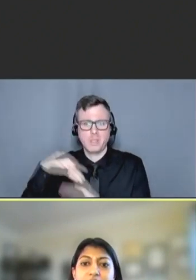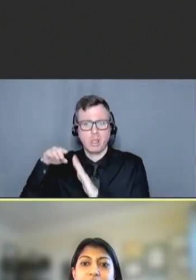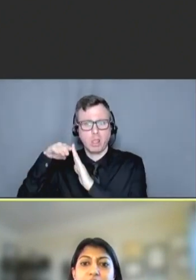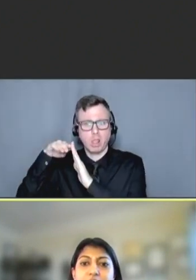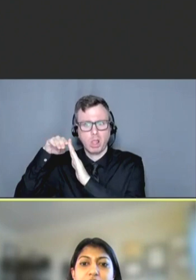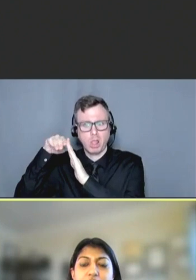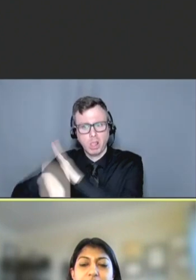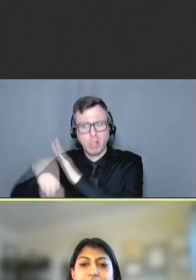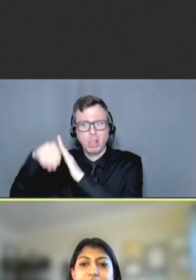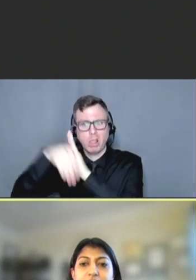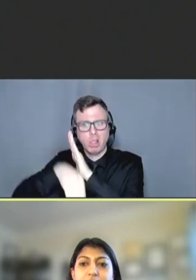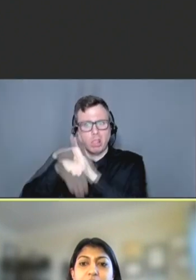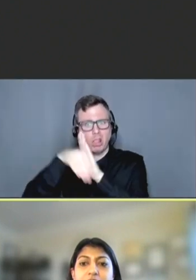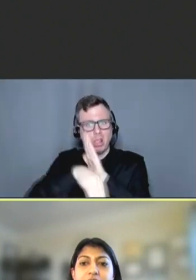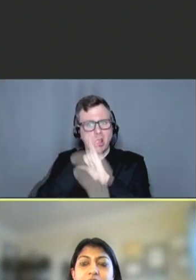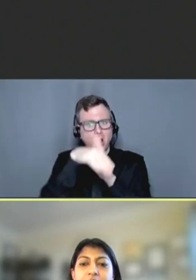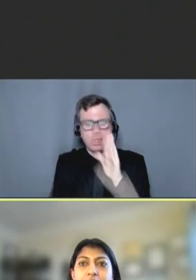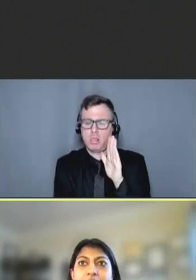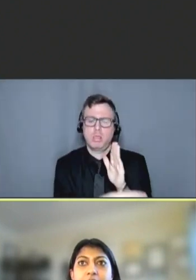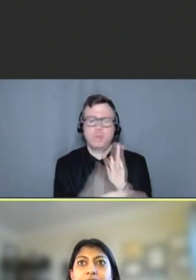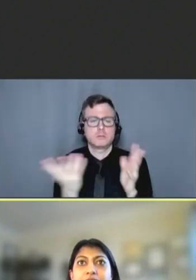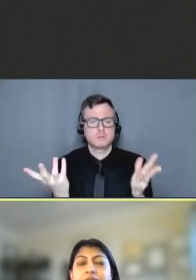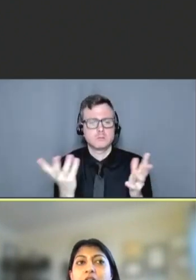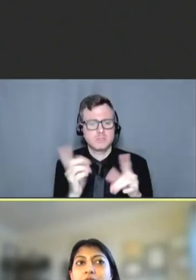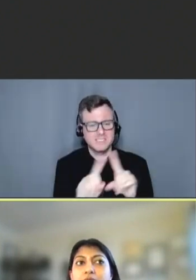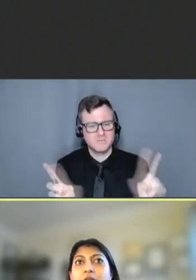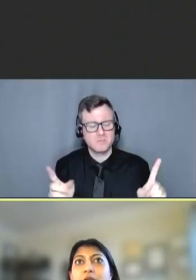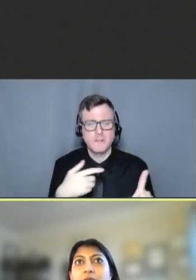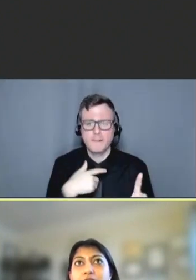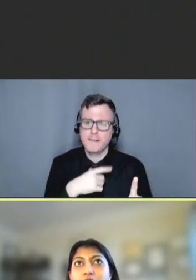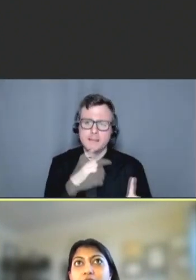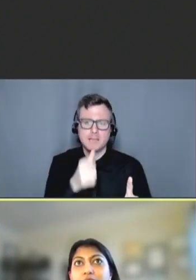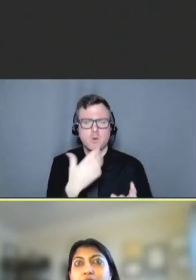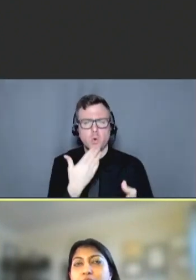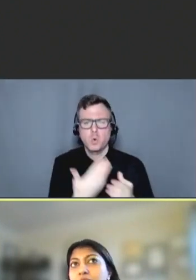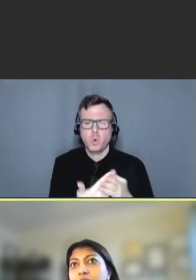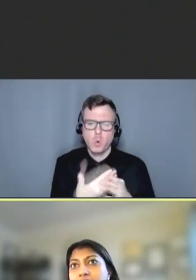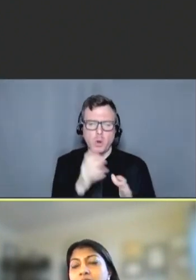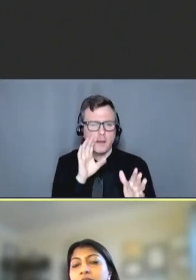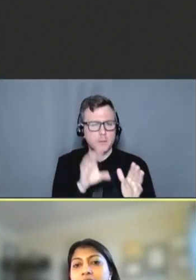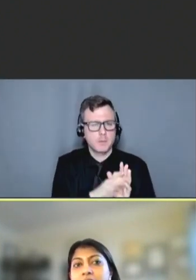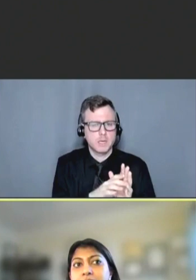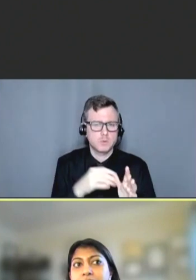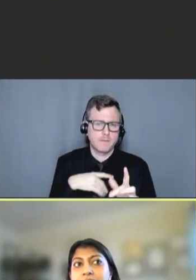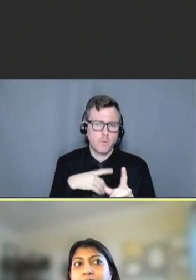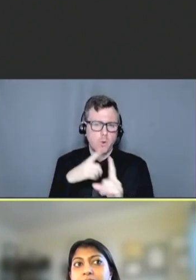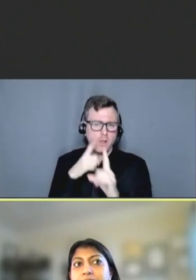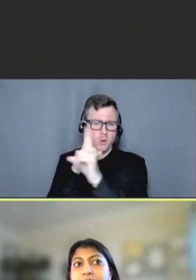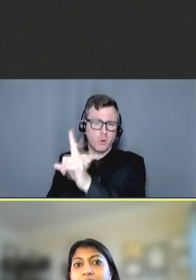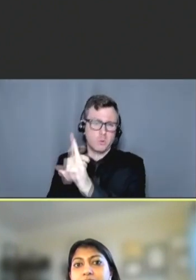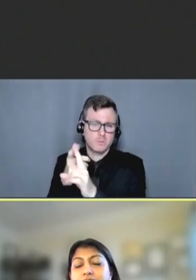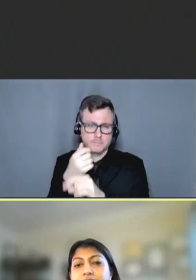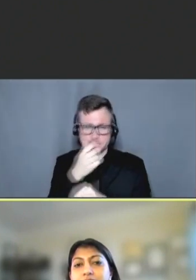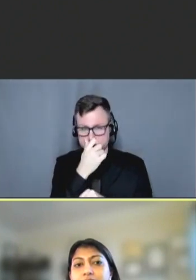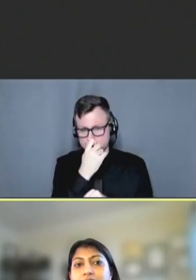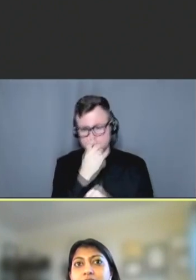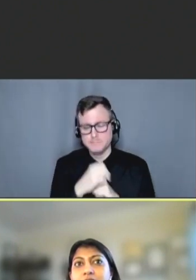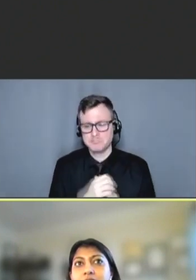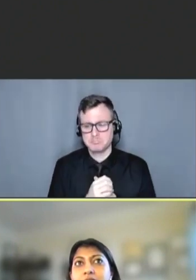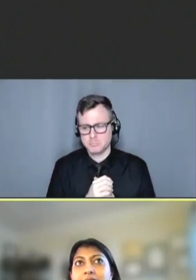the board to just different degrees. Not a really good picture for where we're headed.